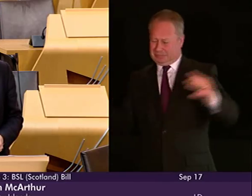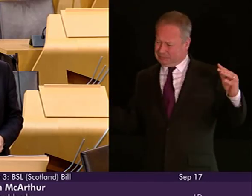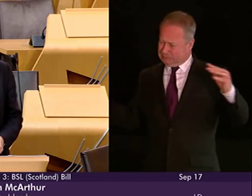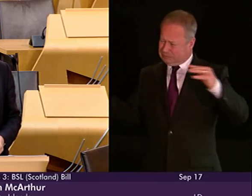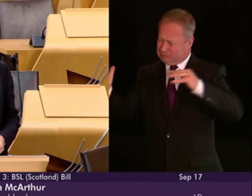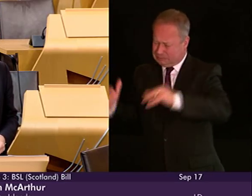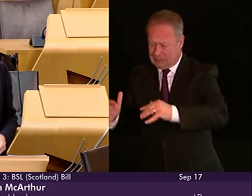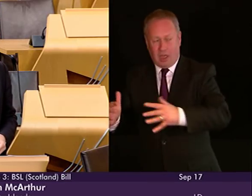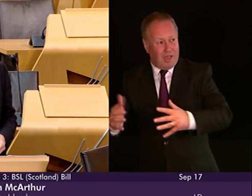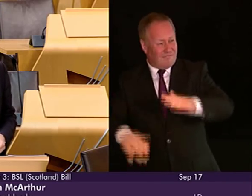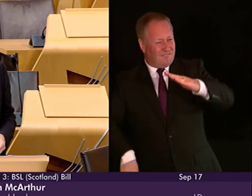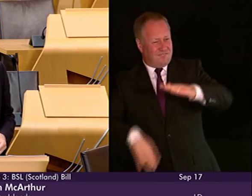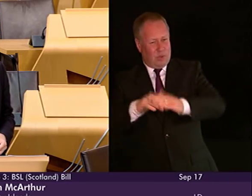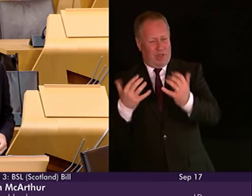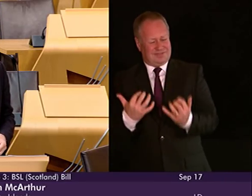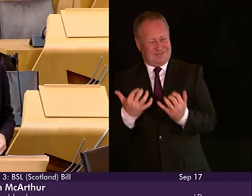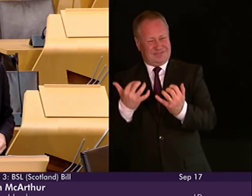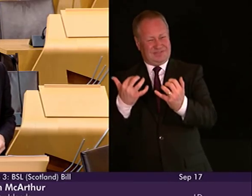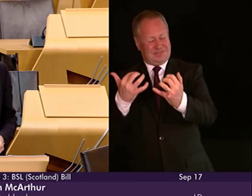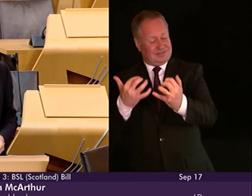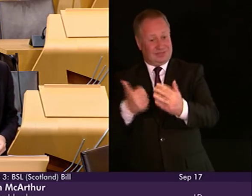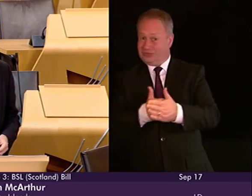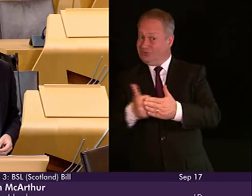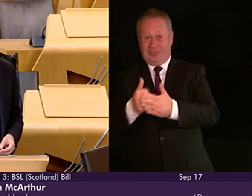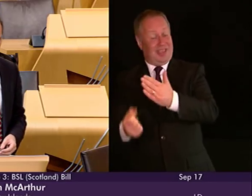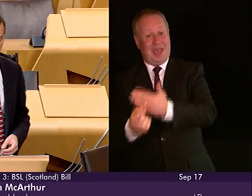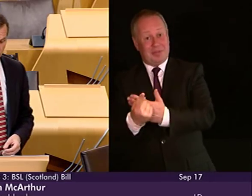to attend, which is not a challenge that we are forced to confront regularly. That reflects